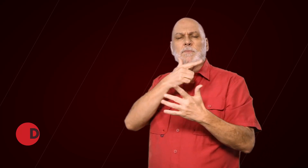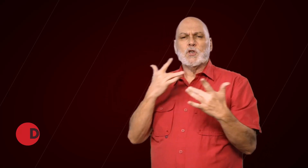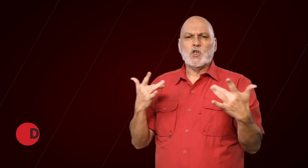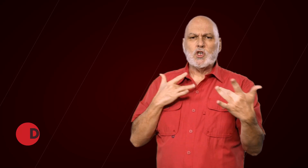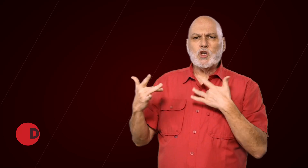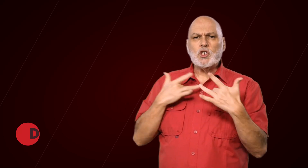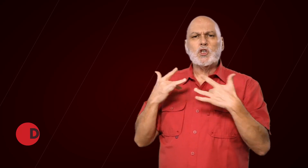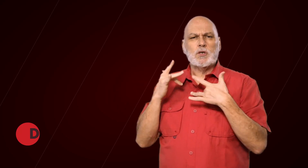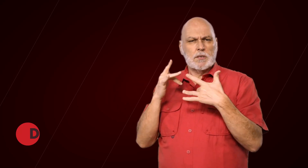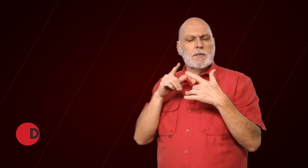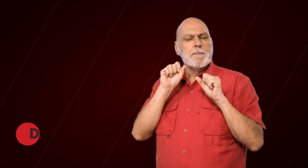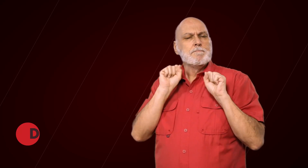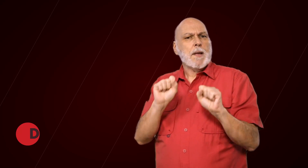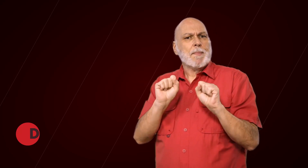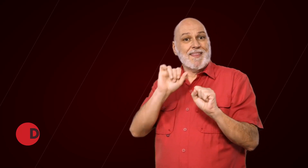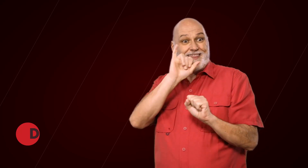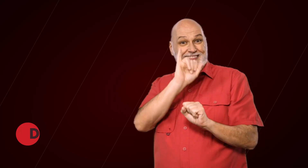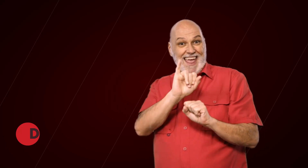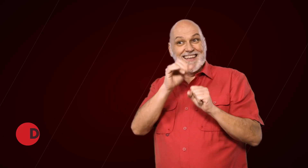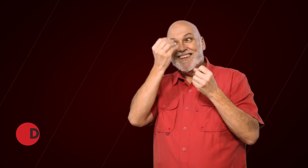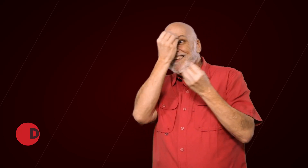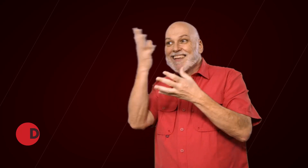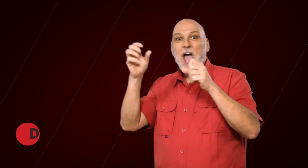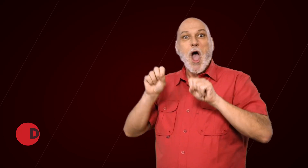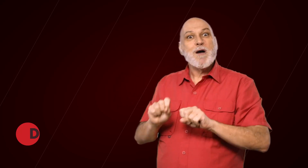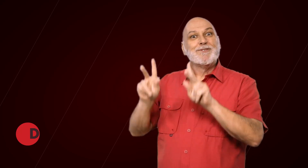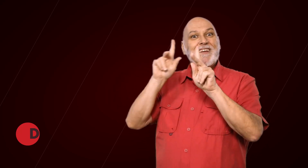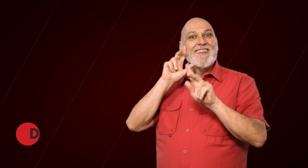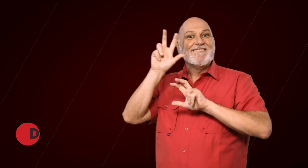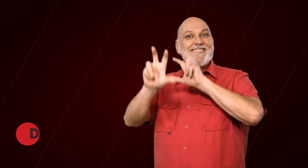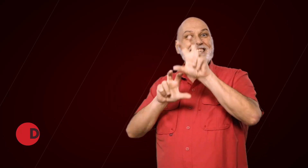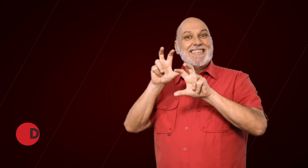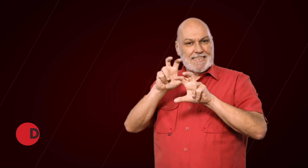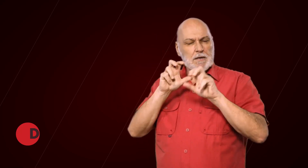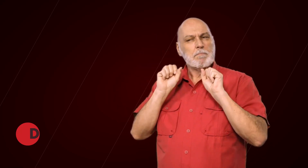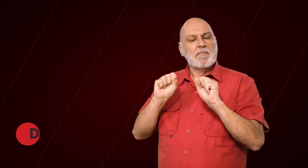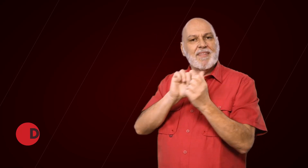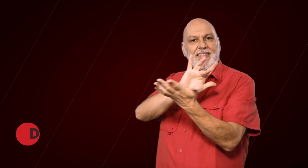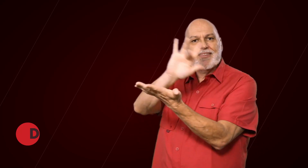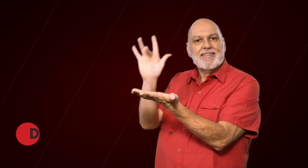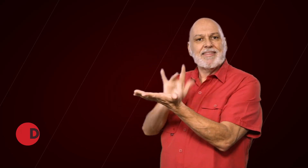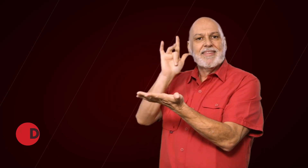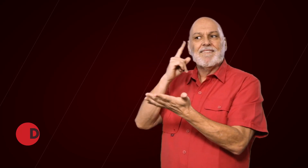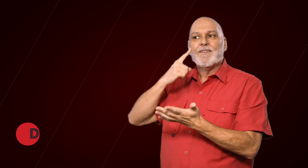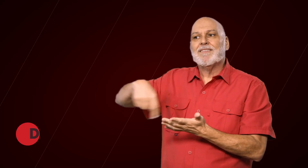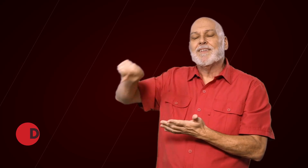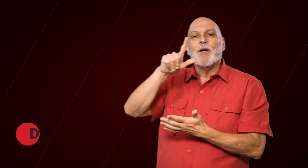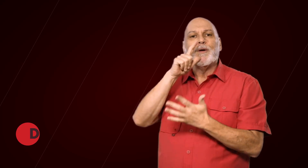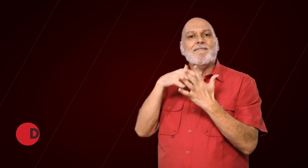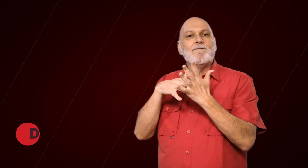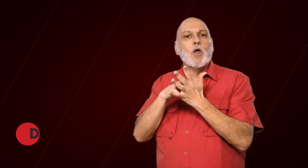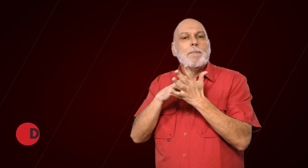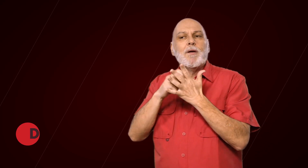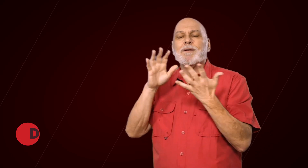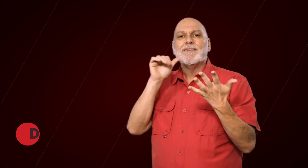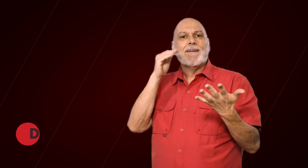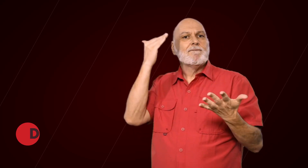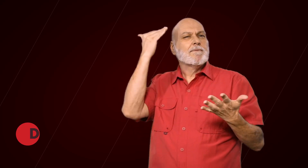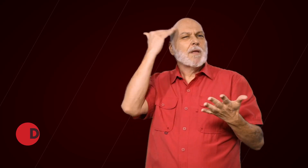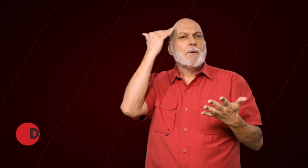GVAD president Forrest Smith was concerned that it